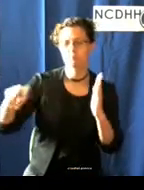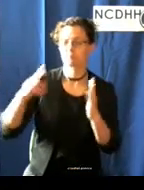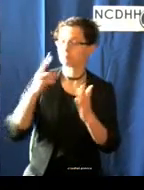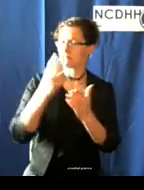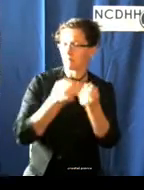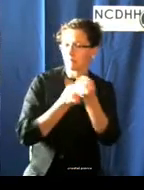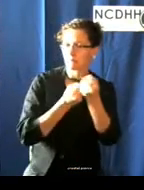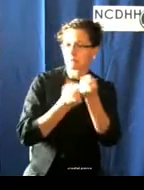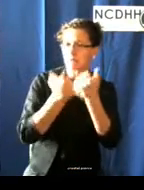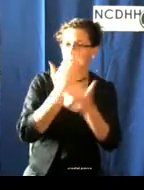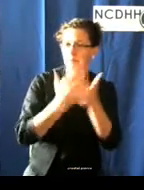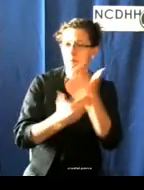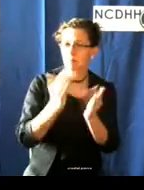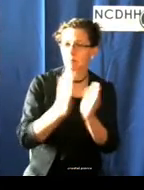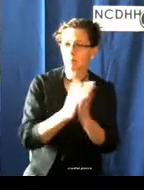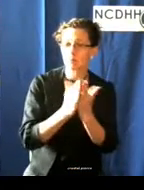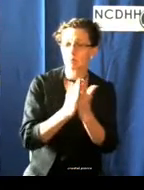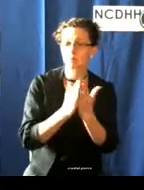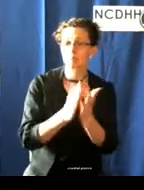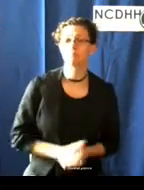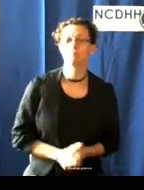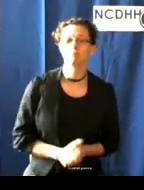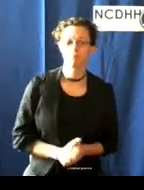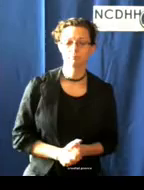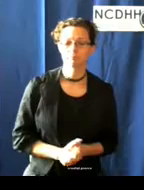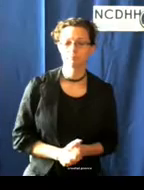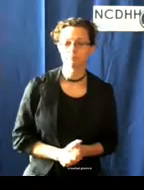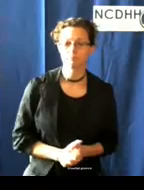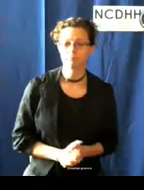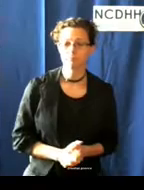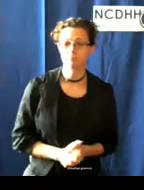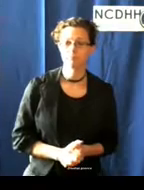MY PRESENTATION WILL PROVIDE YOU WITH A GENERAL BACKGROUND OF